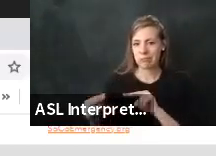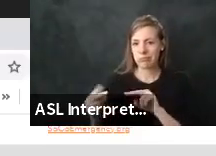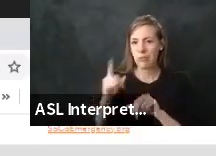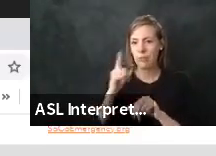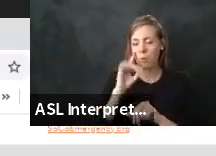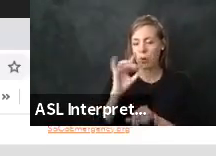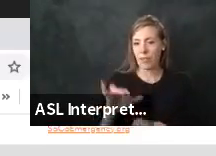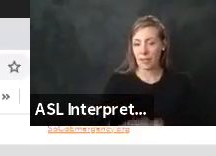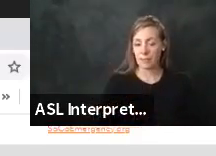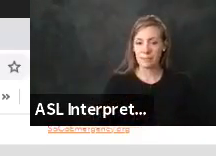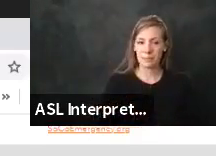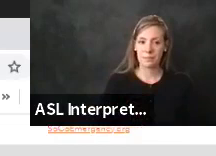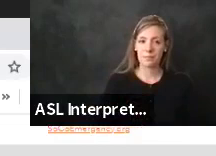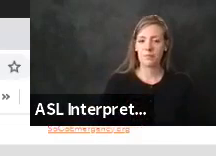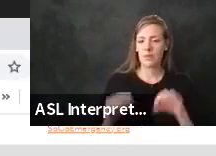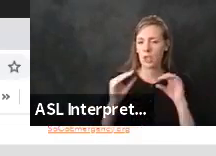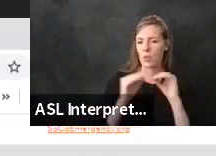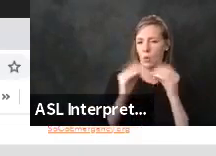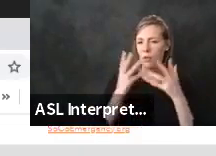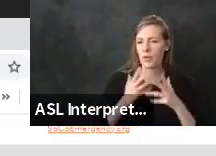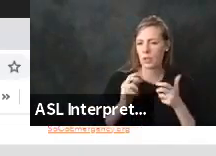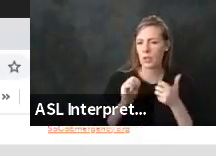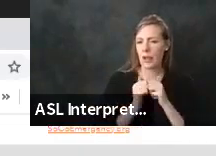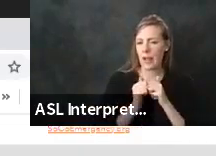there's more information about how that's adjusted in the footnote.